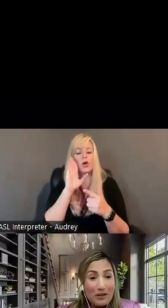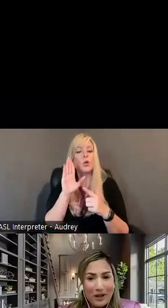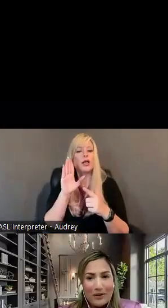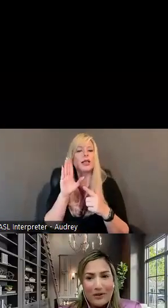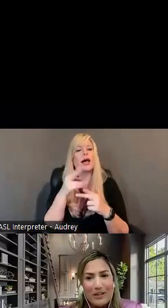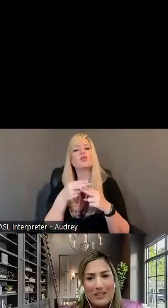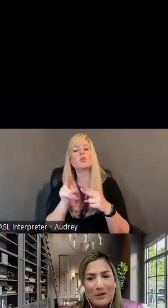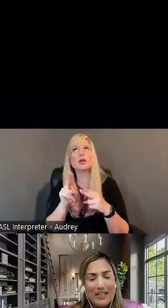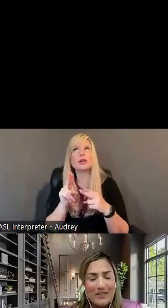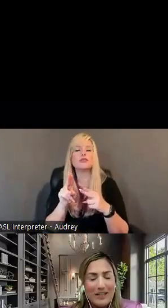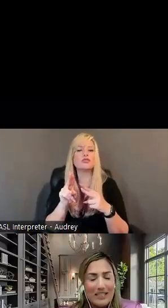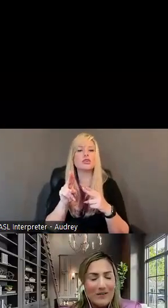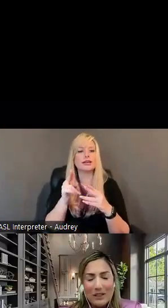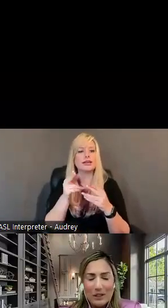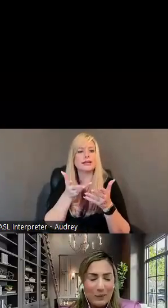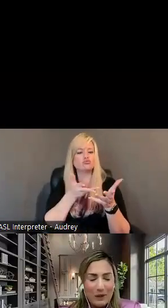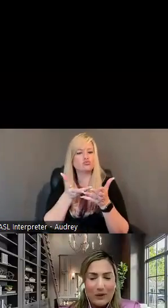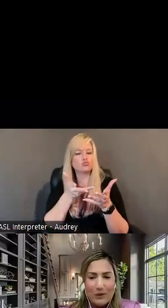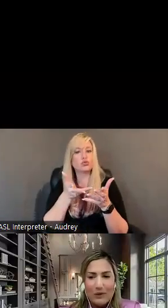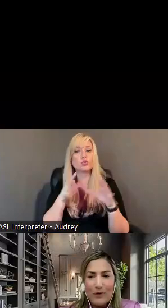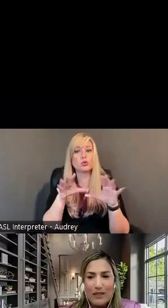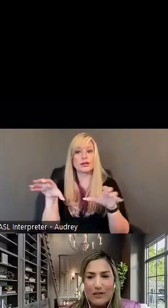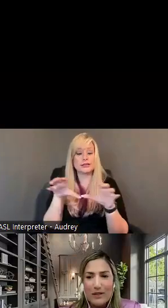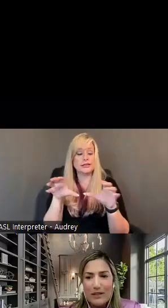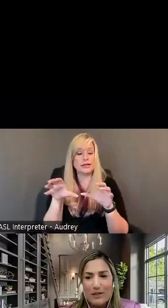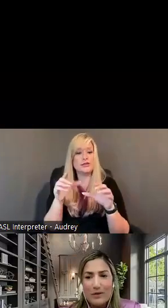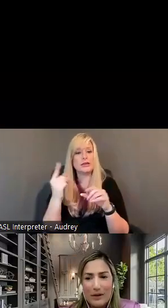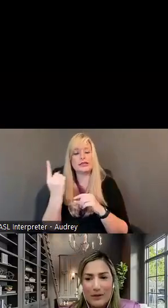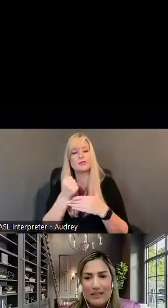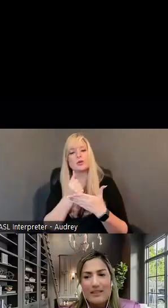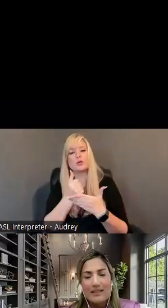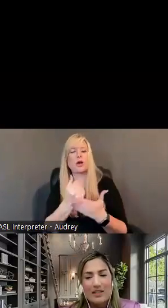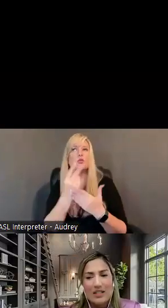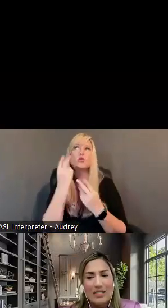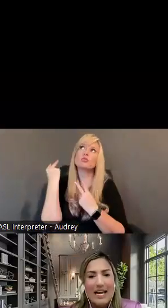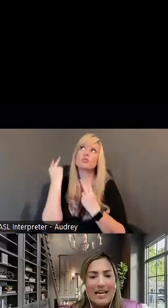rather interactive activity. Just something you can reflect on to ground this discussion and